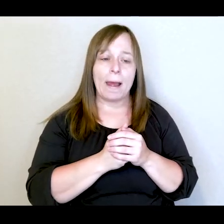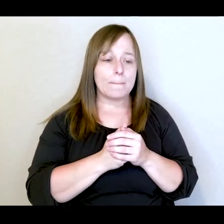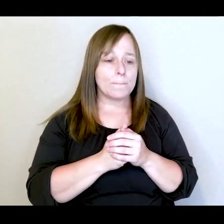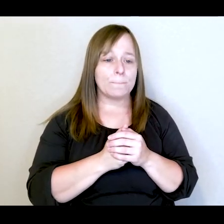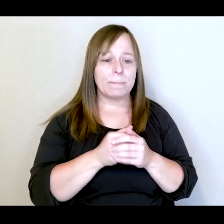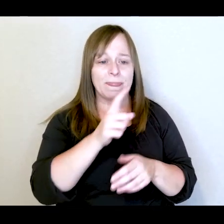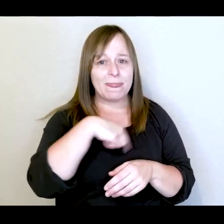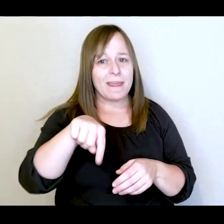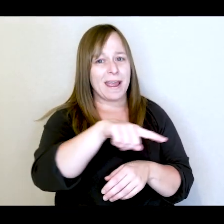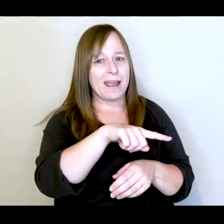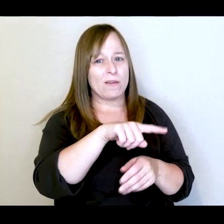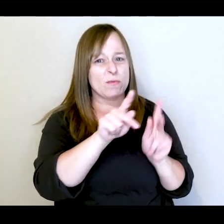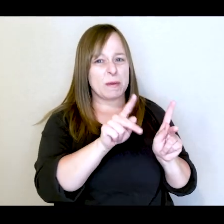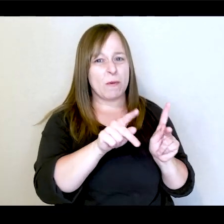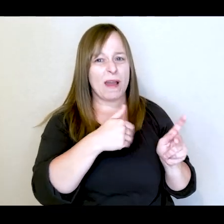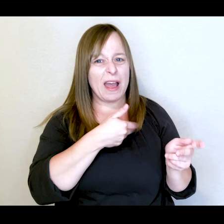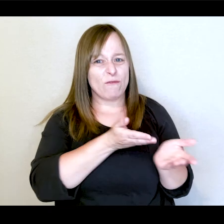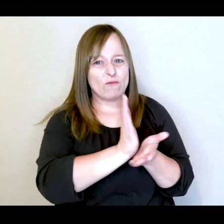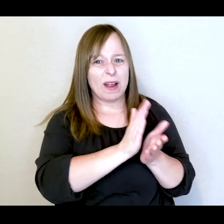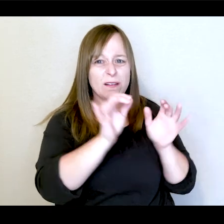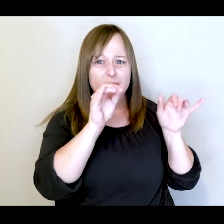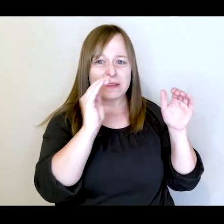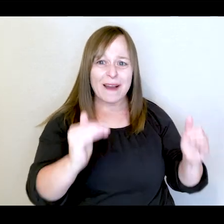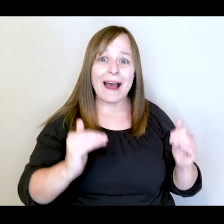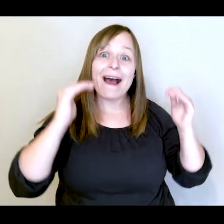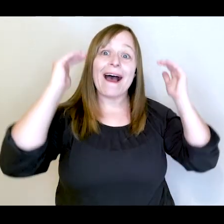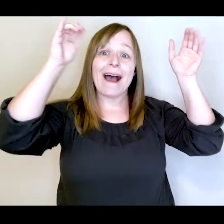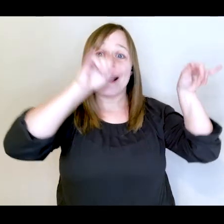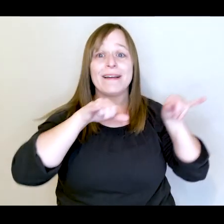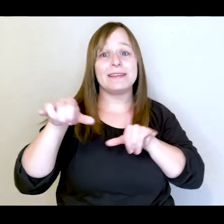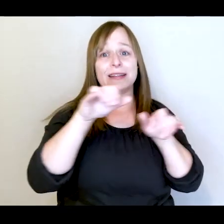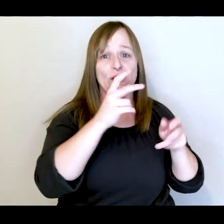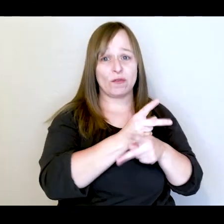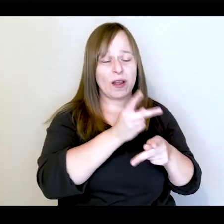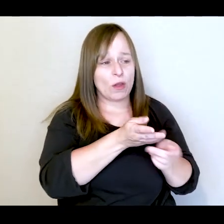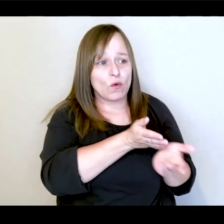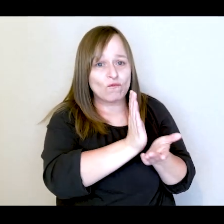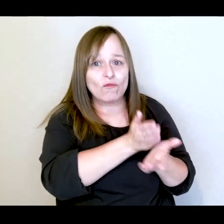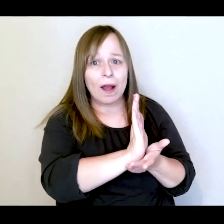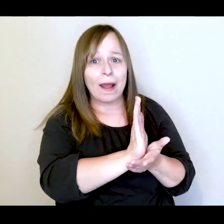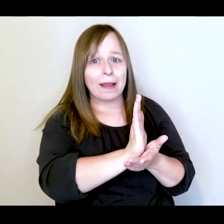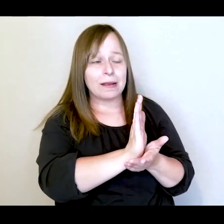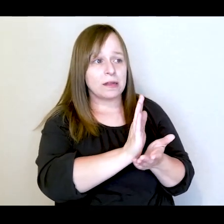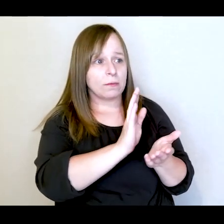they have the right to a high standard of care, they have the right to be in the